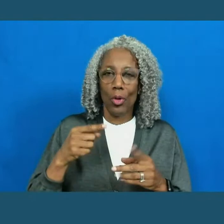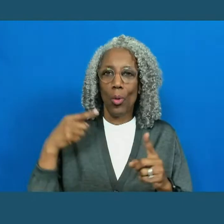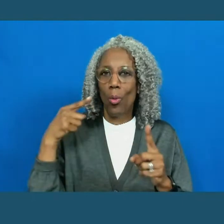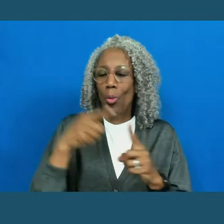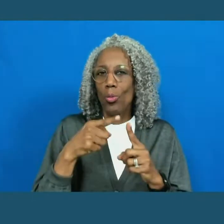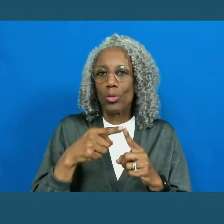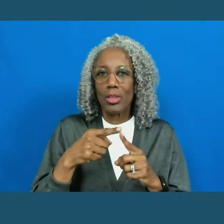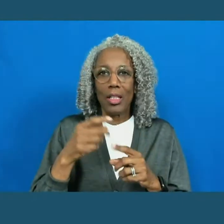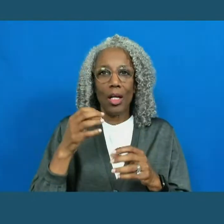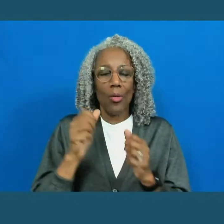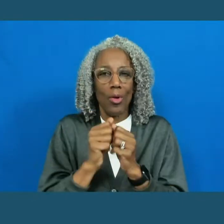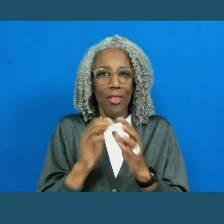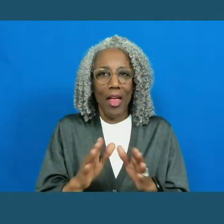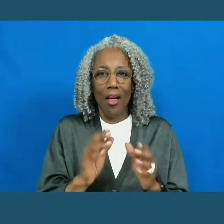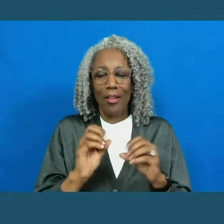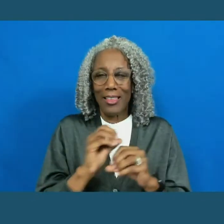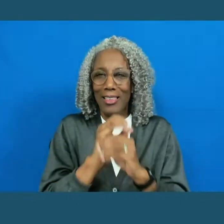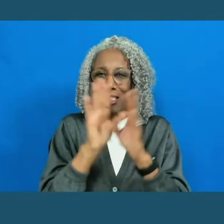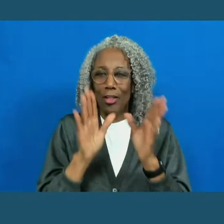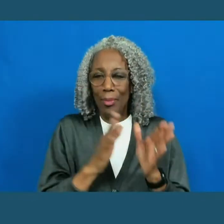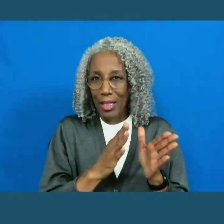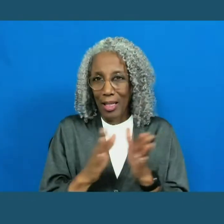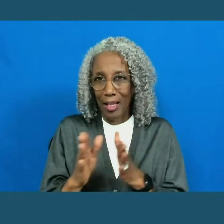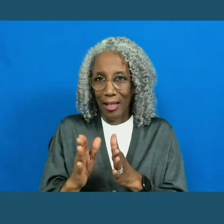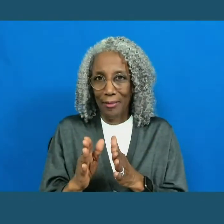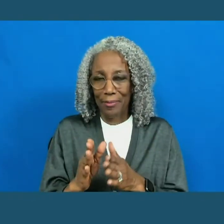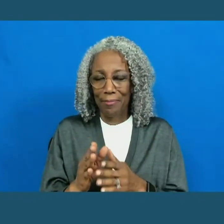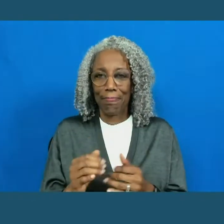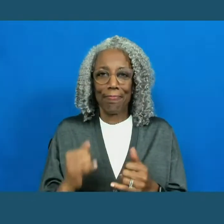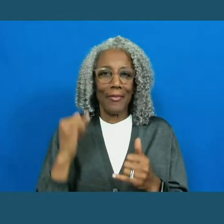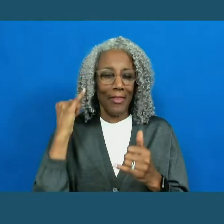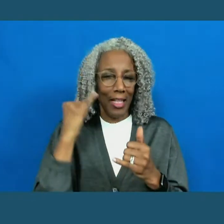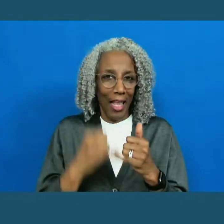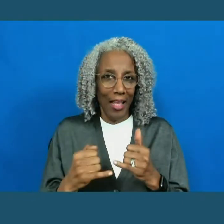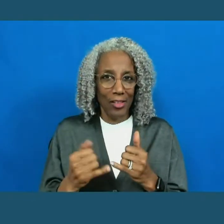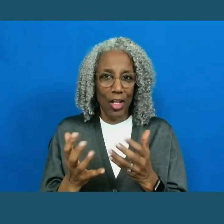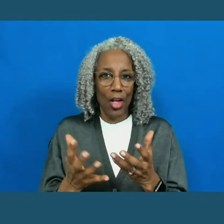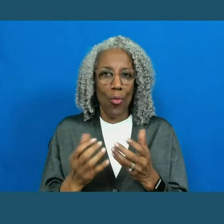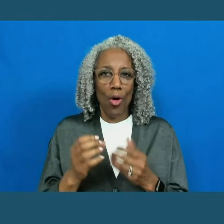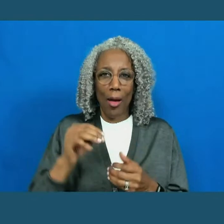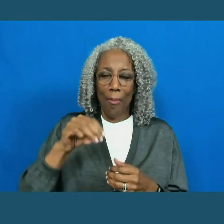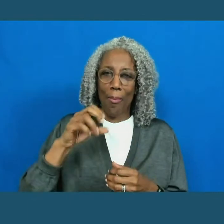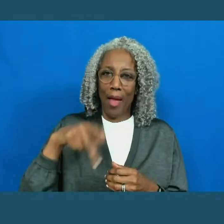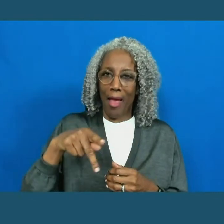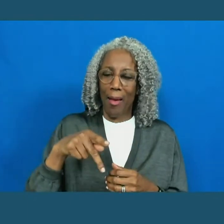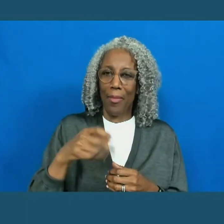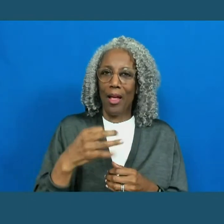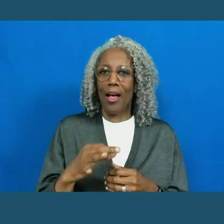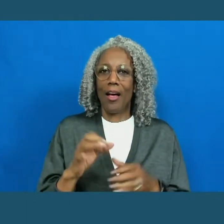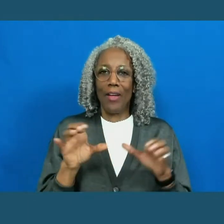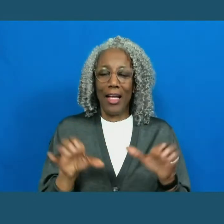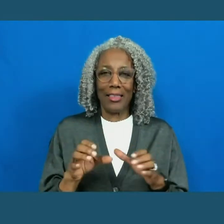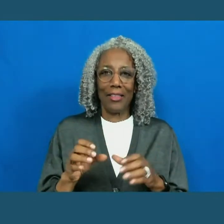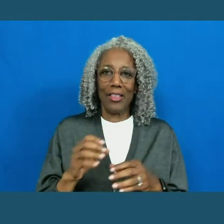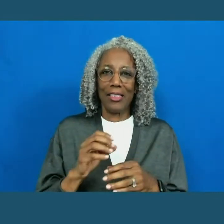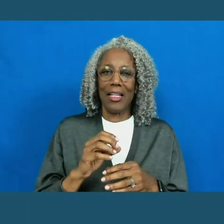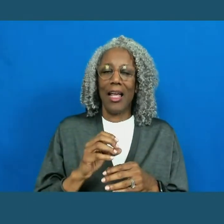desired outcomes if we don't have that clear, sort of plan in place, and finally we want a